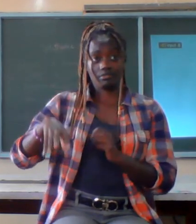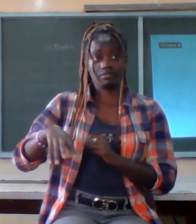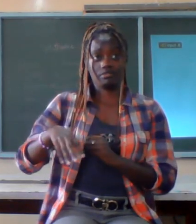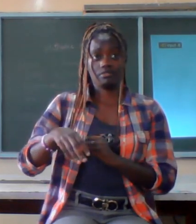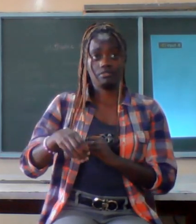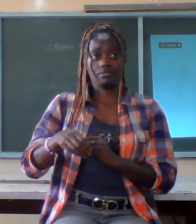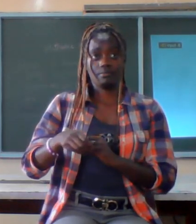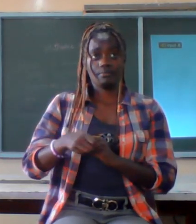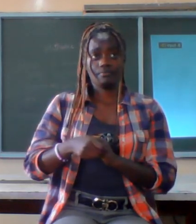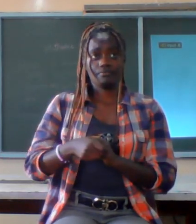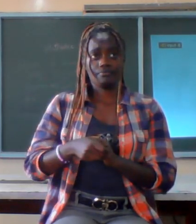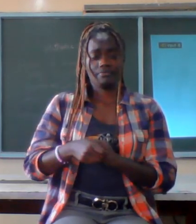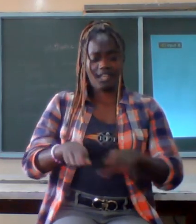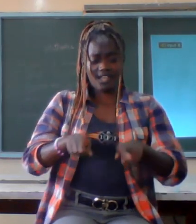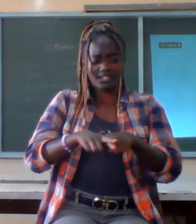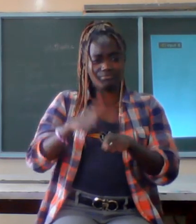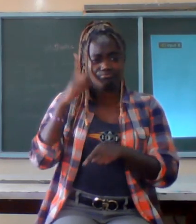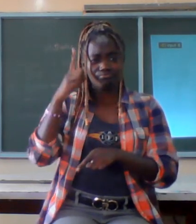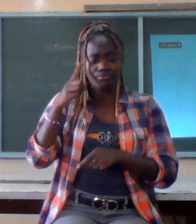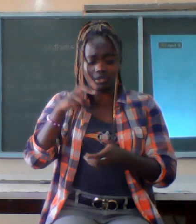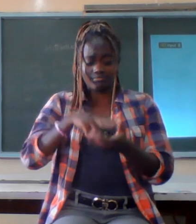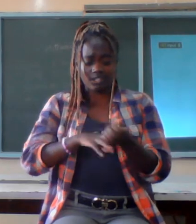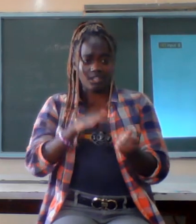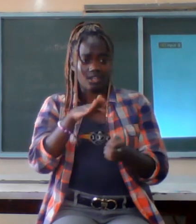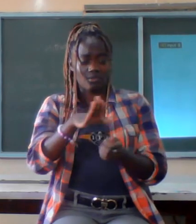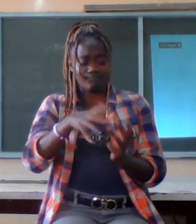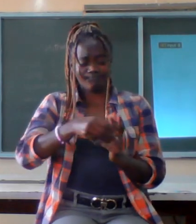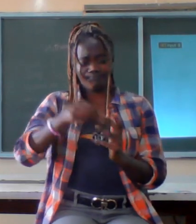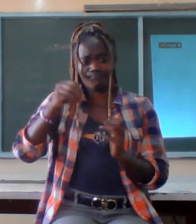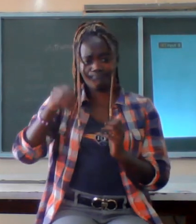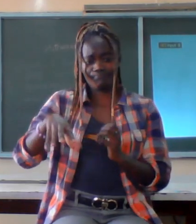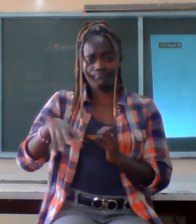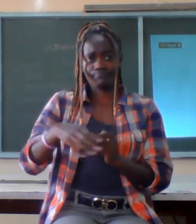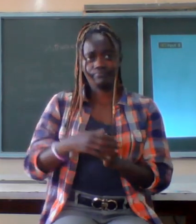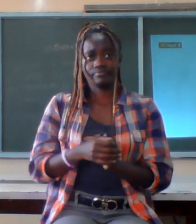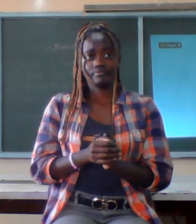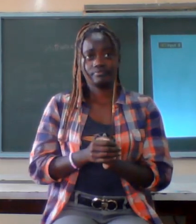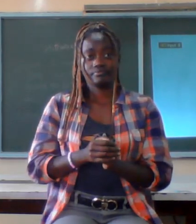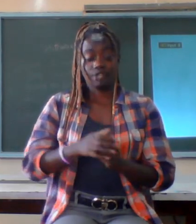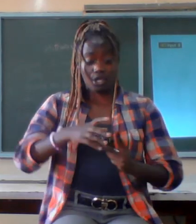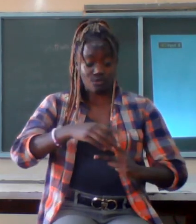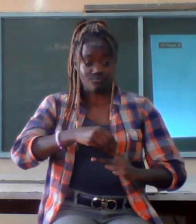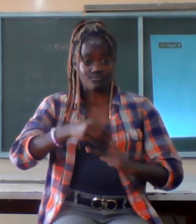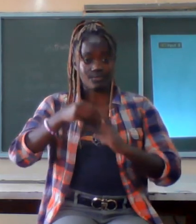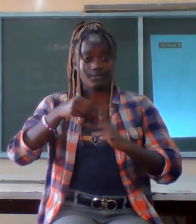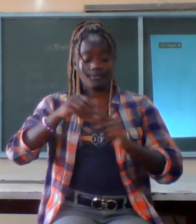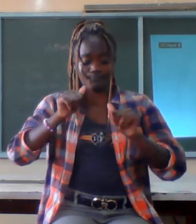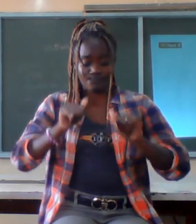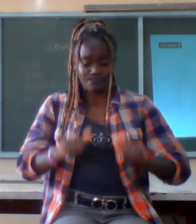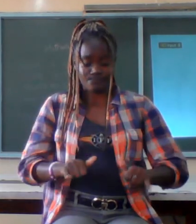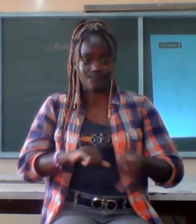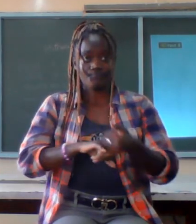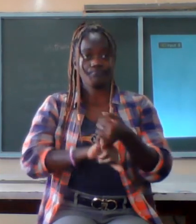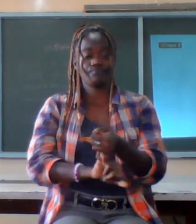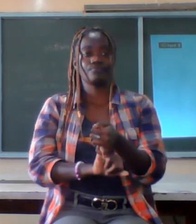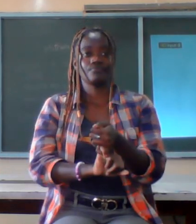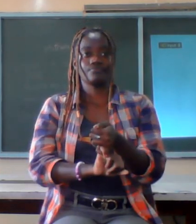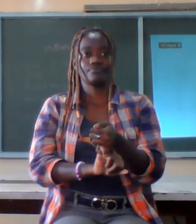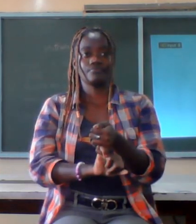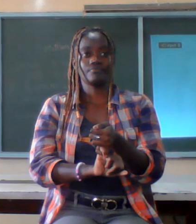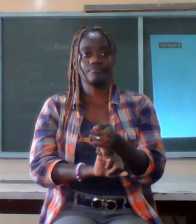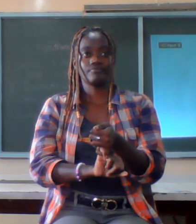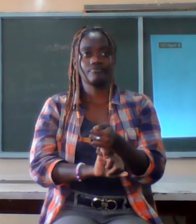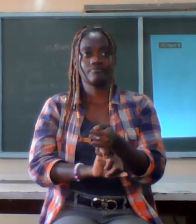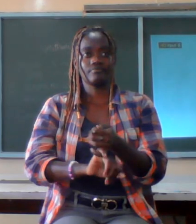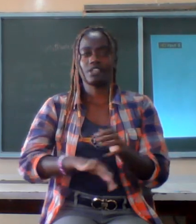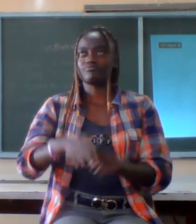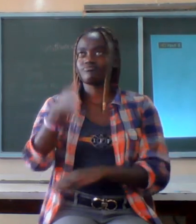never threaten your spouse it be false choose to remain married god needs divorce